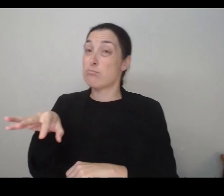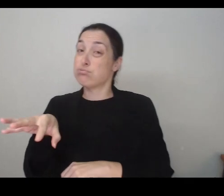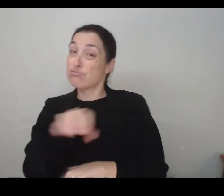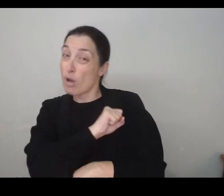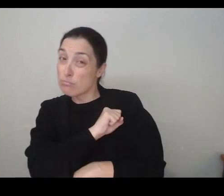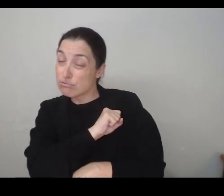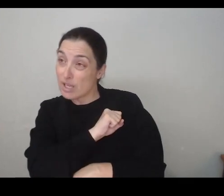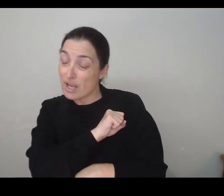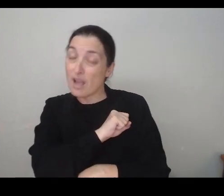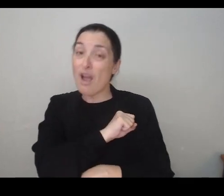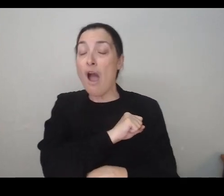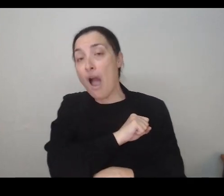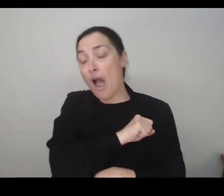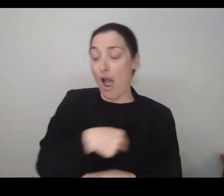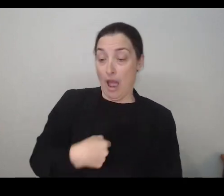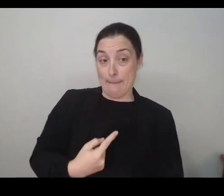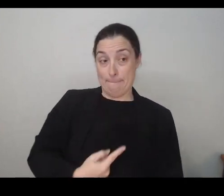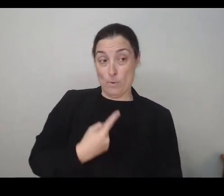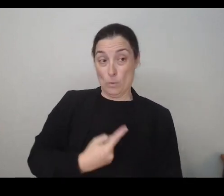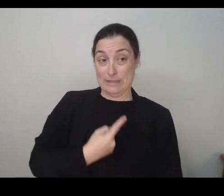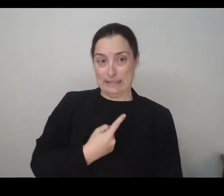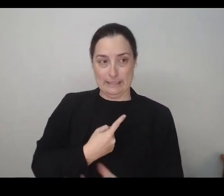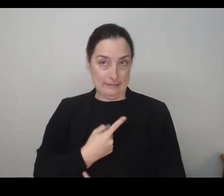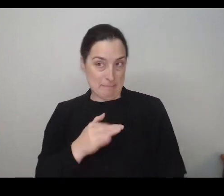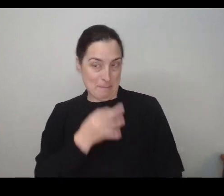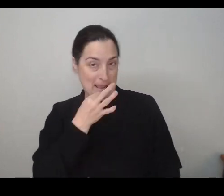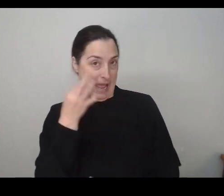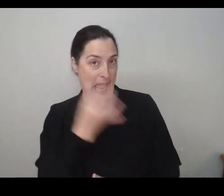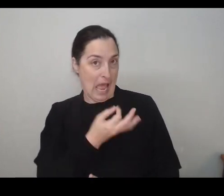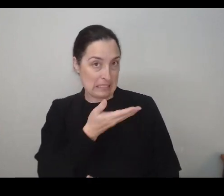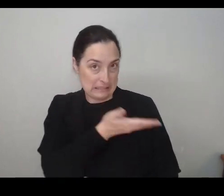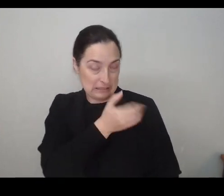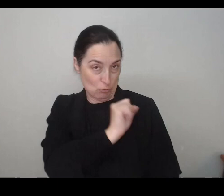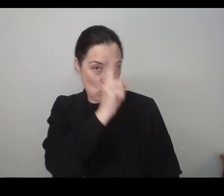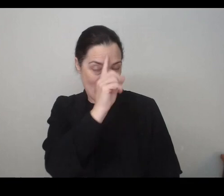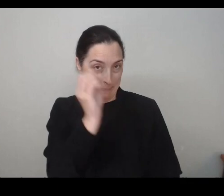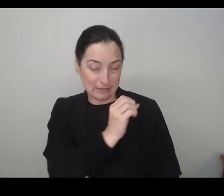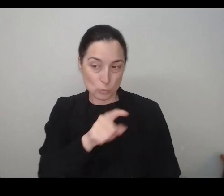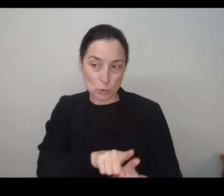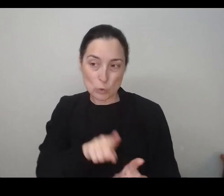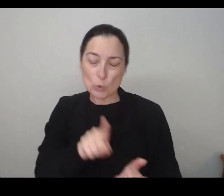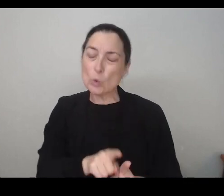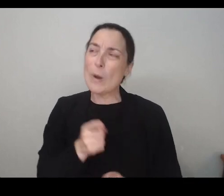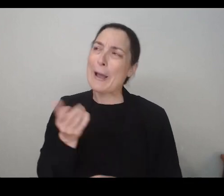but maybe that would be interesting also to have the opinion on of Vaiana on that, I have the impression